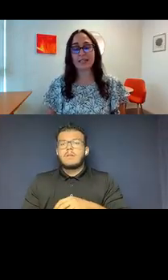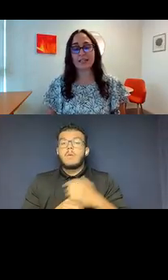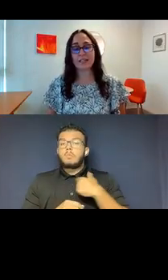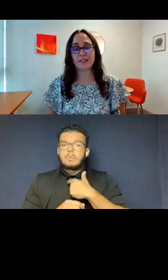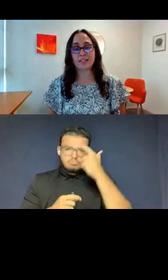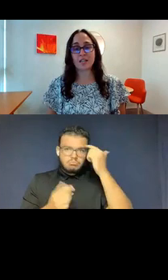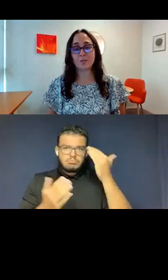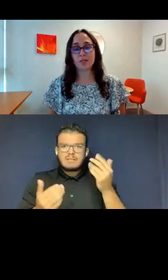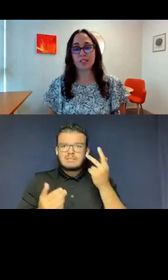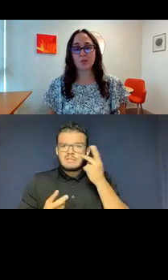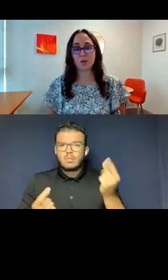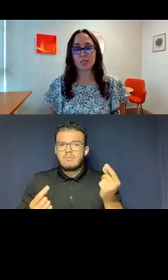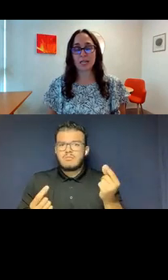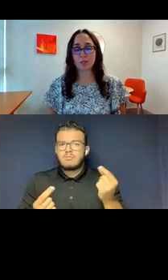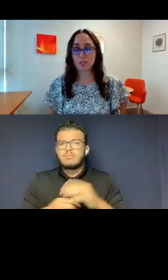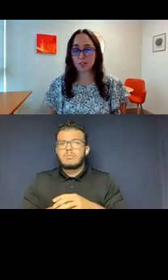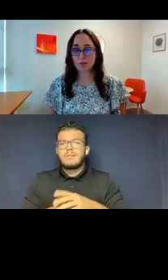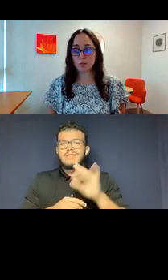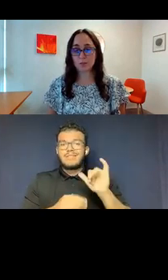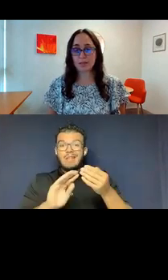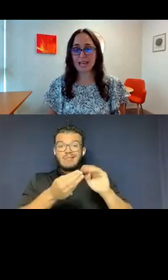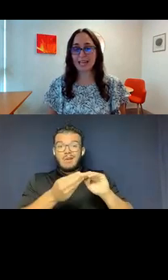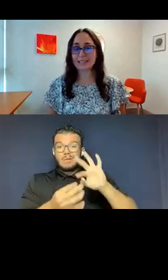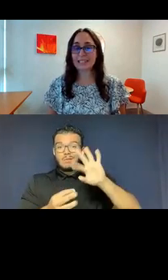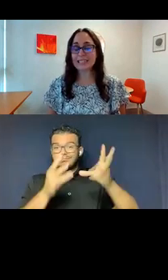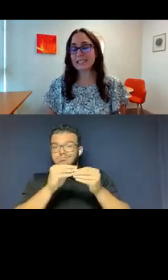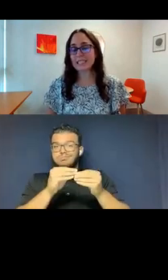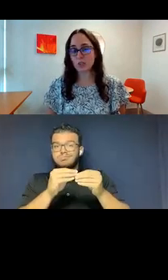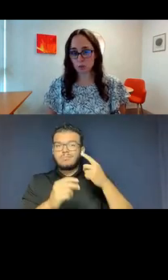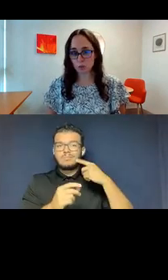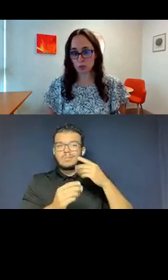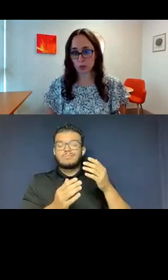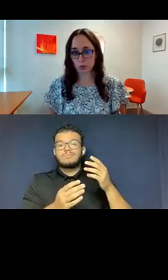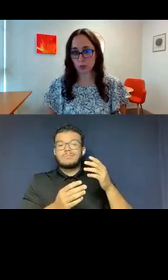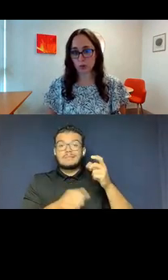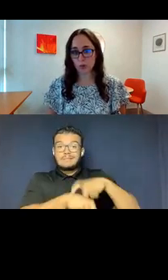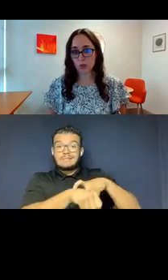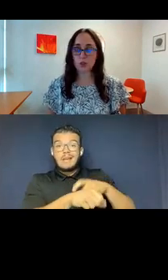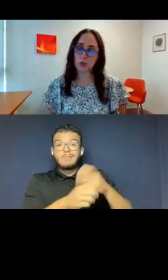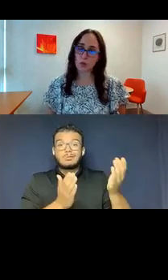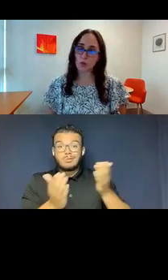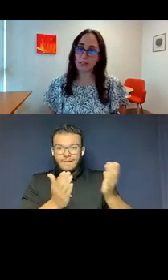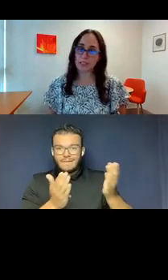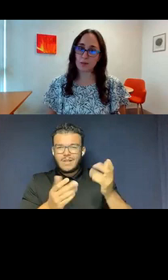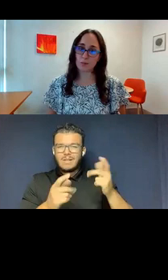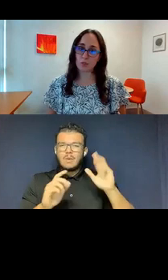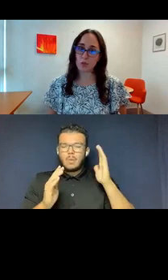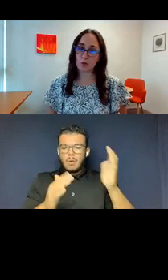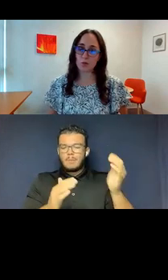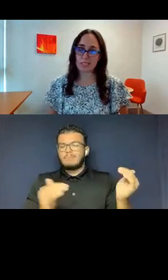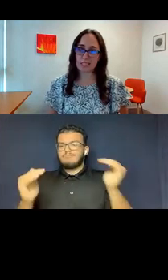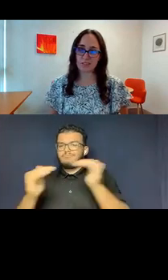that the number and total times served would be at least equal to the total victims who